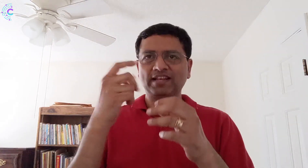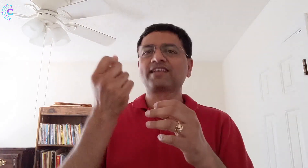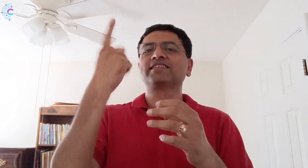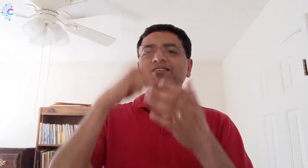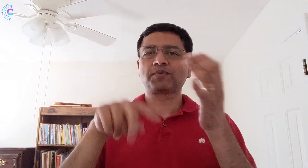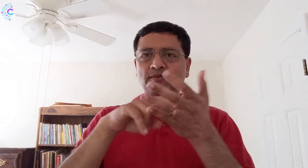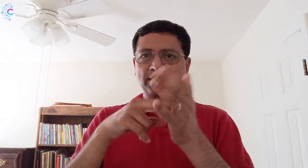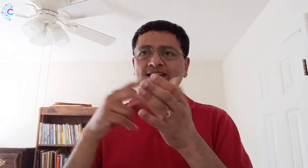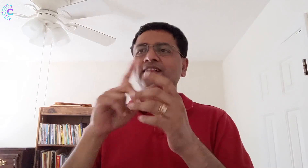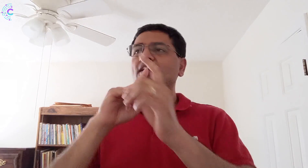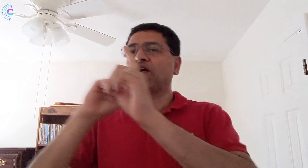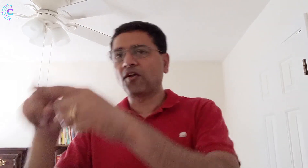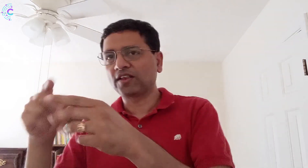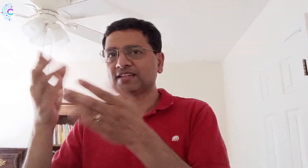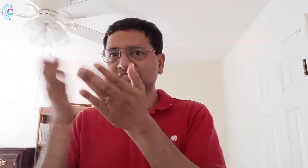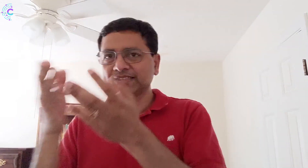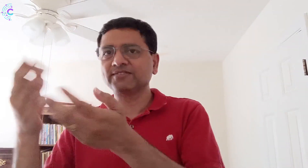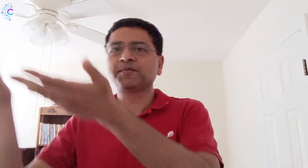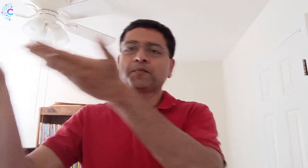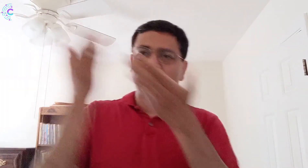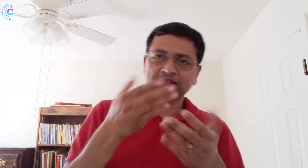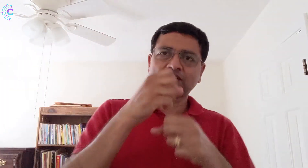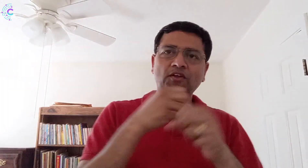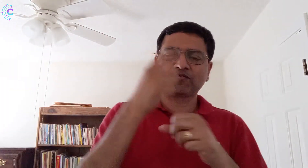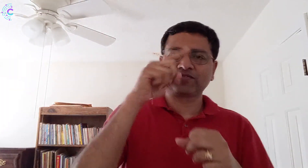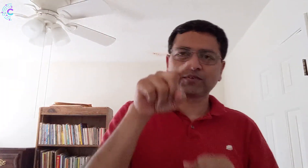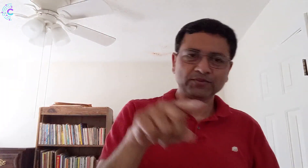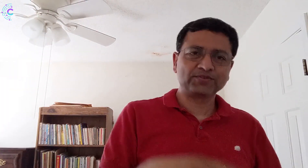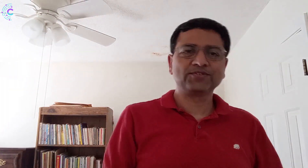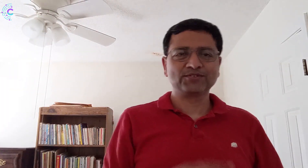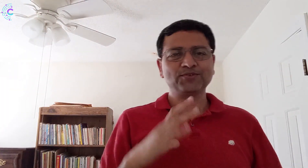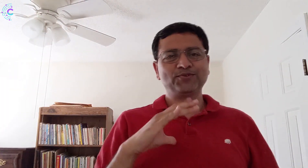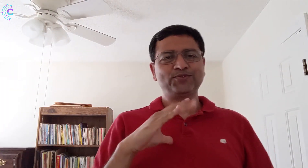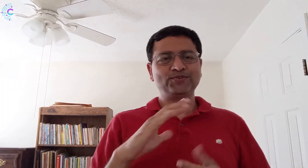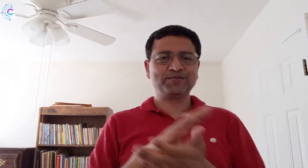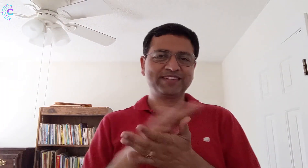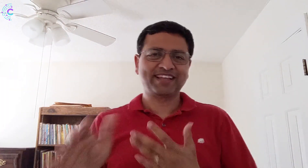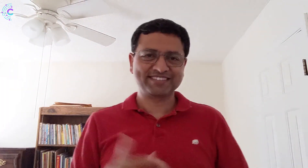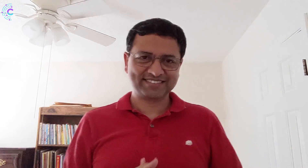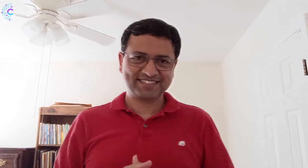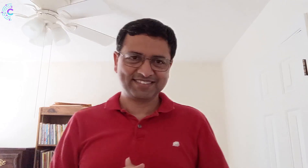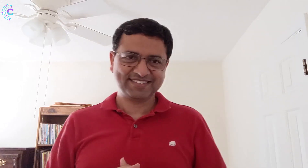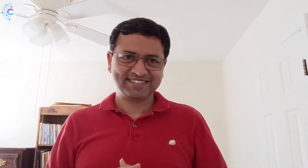that will understand you, order coffee and have it delivered to you. That would be really nice.